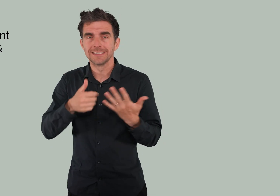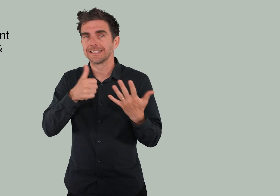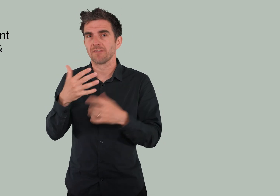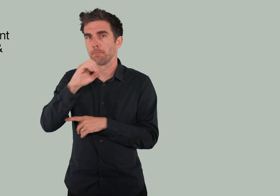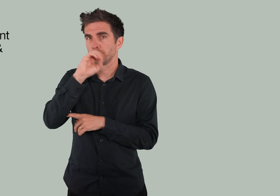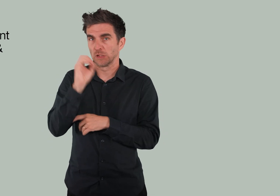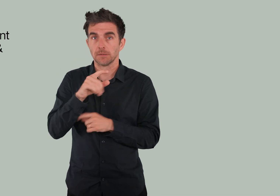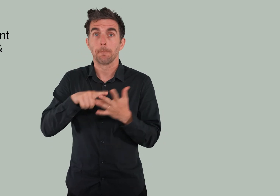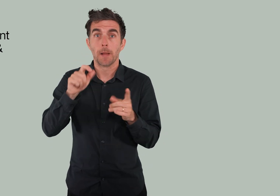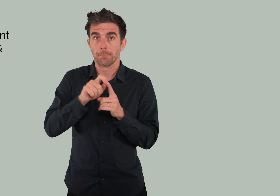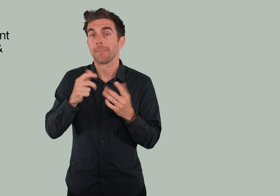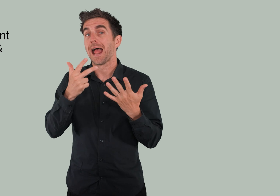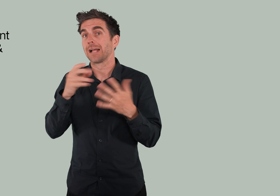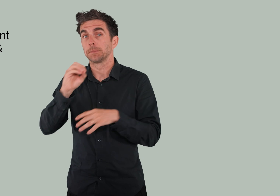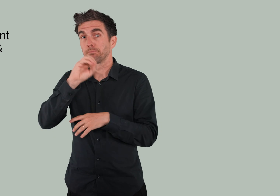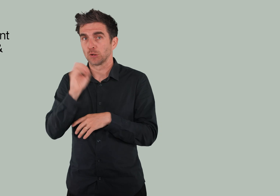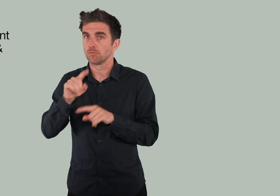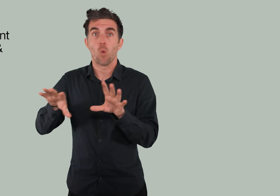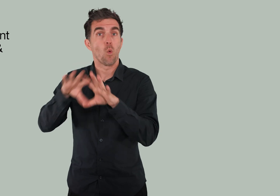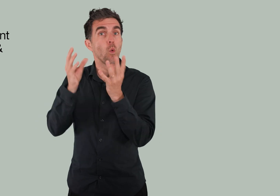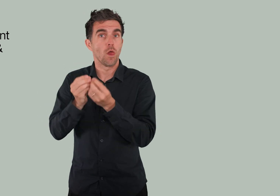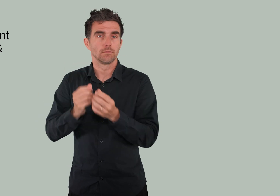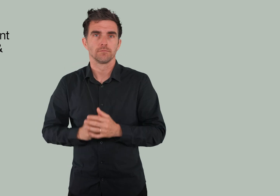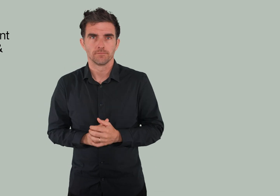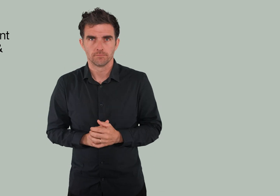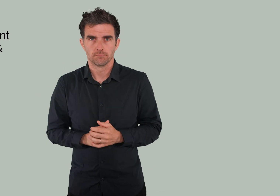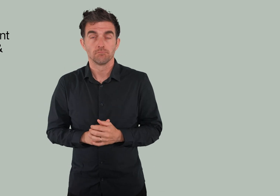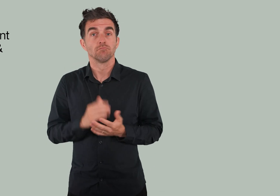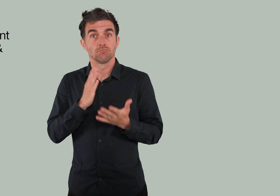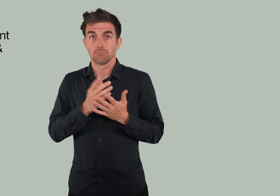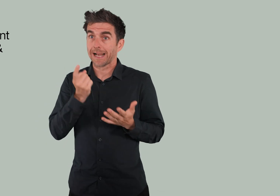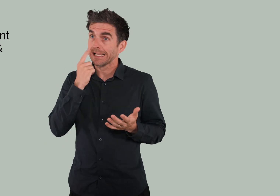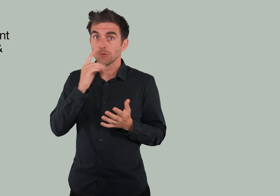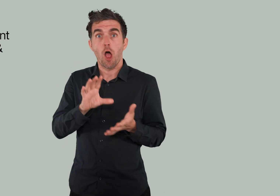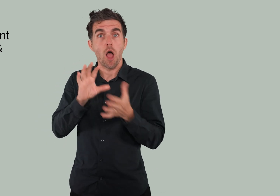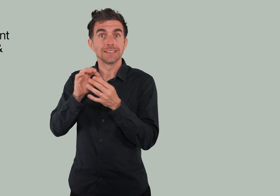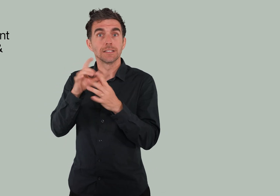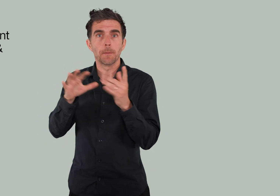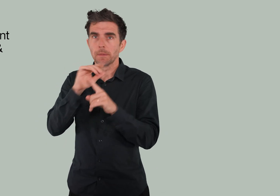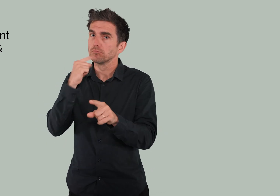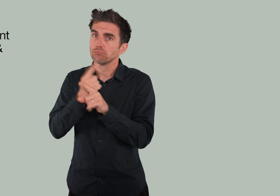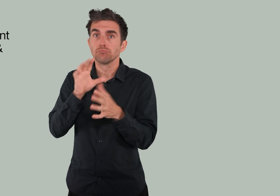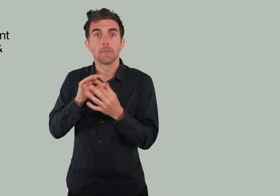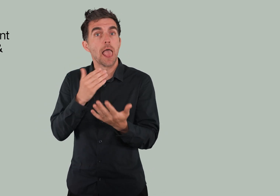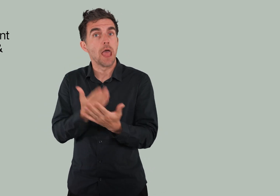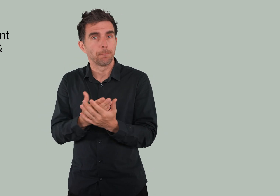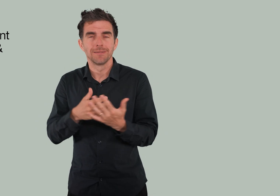(65 per cent for PIP and 80 per cent overall); and they found it easy to contact DWP about their claim